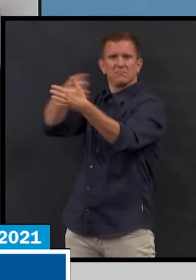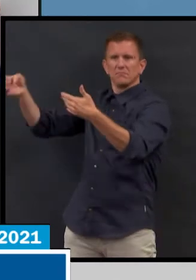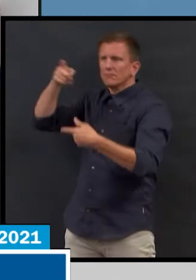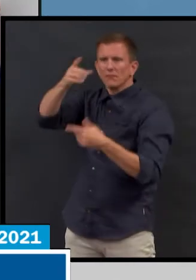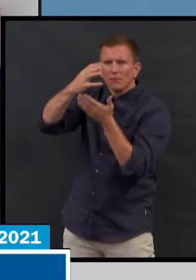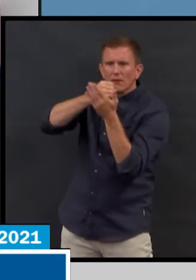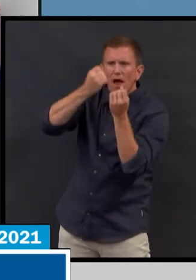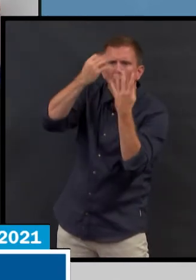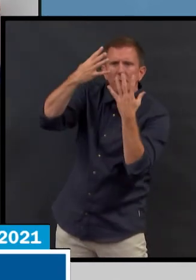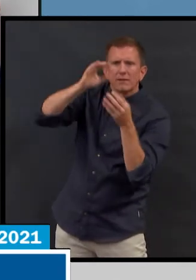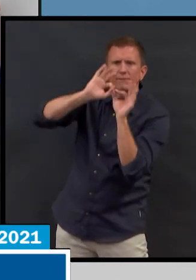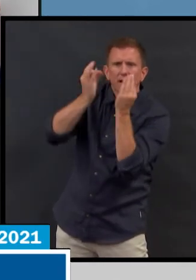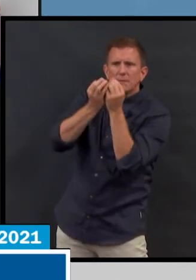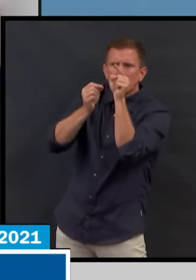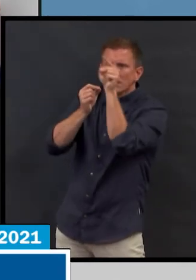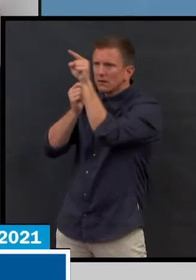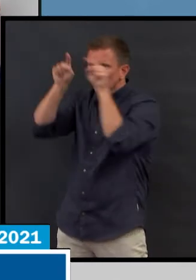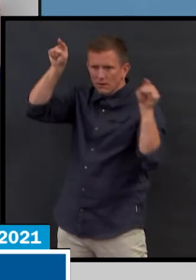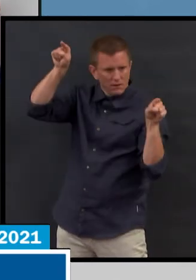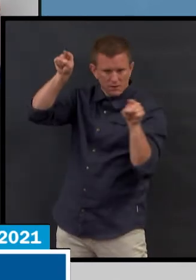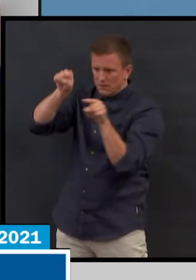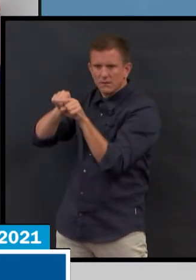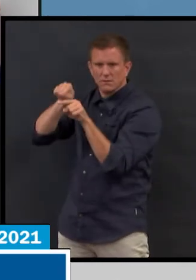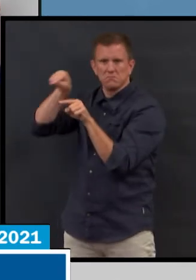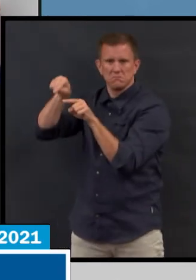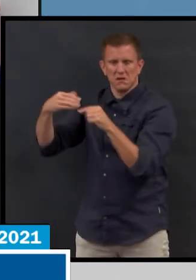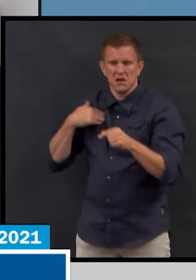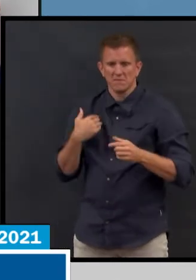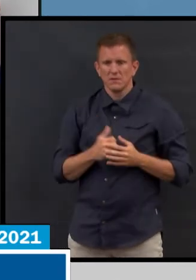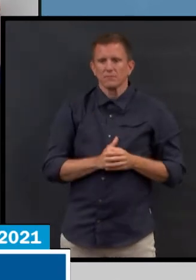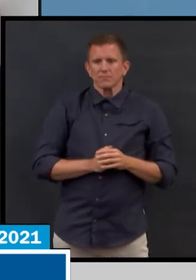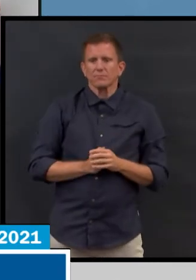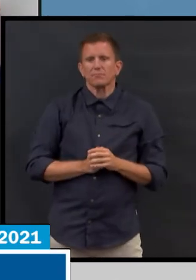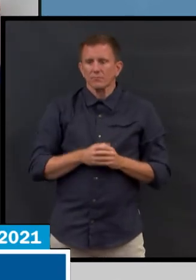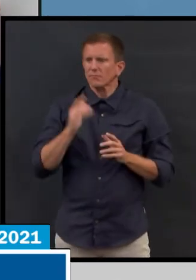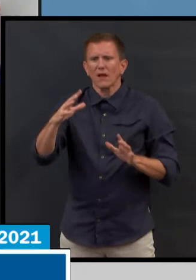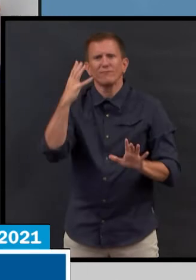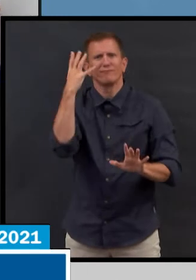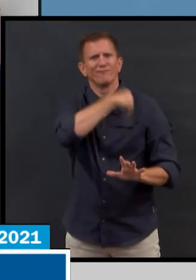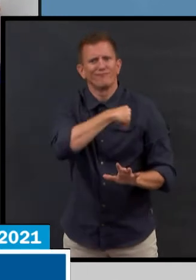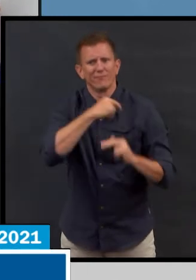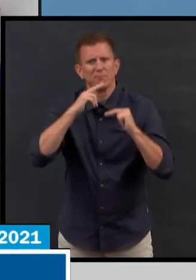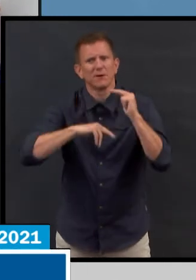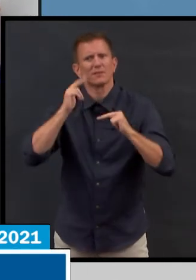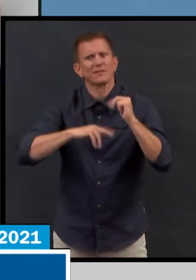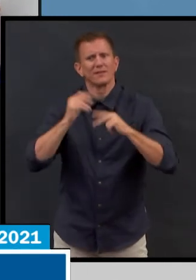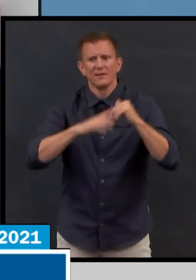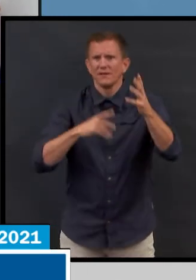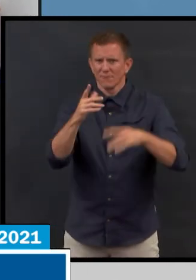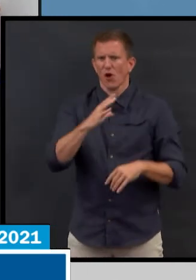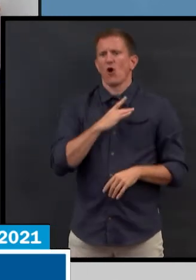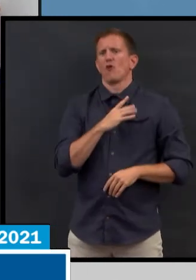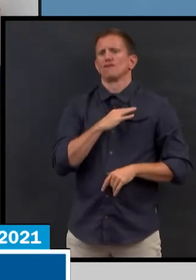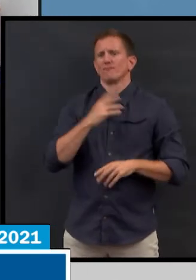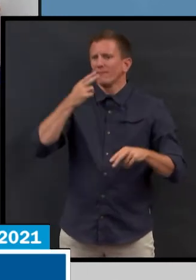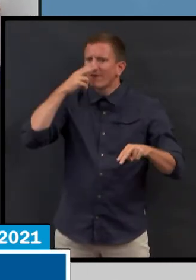it's a beautiful project it was fun to get that open with councilman herndon just weeks ago and